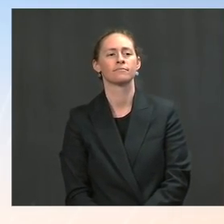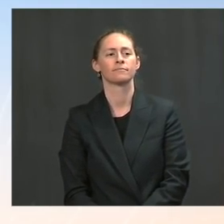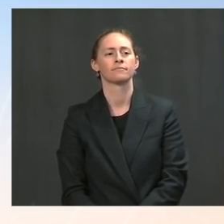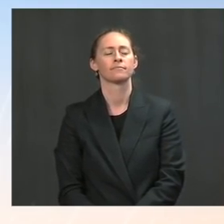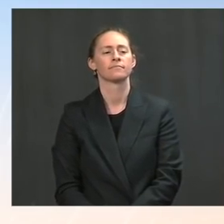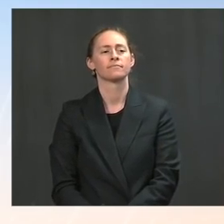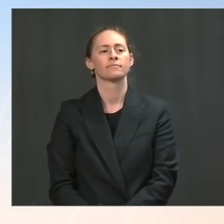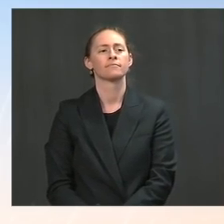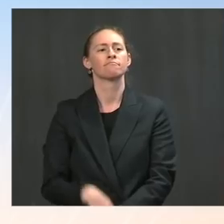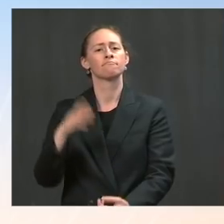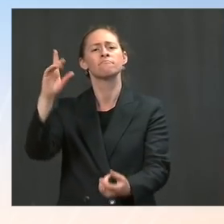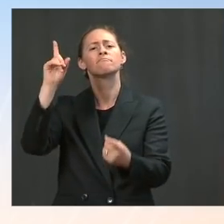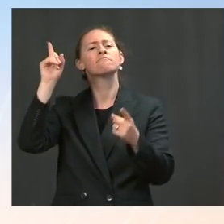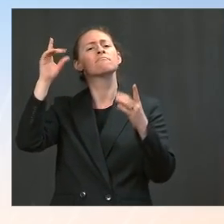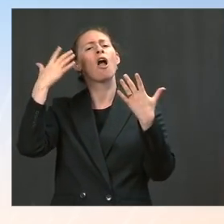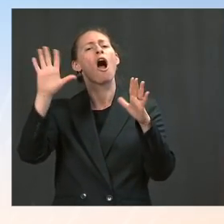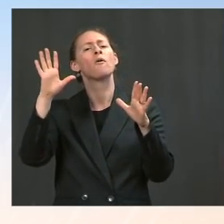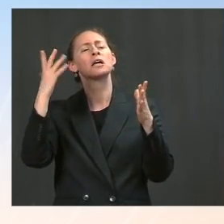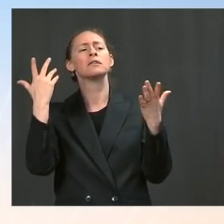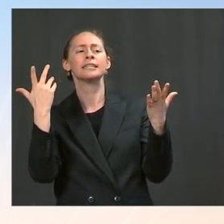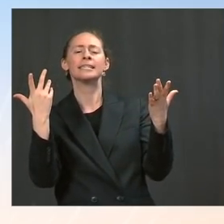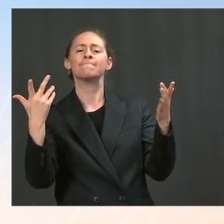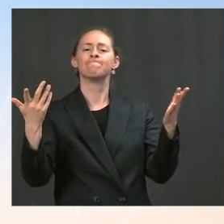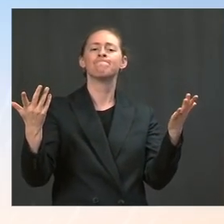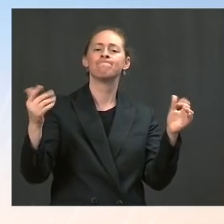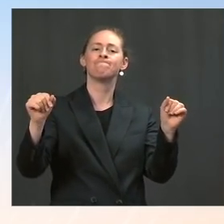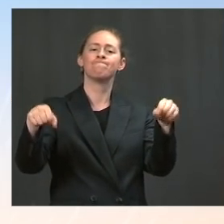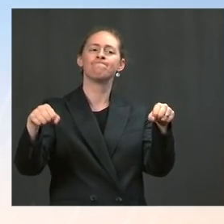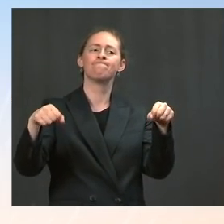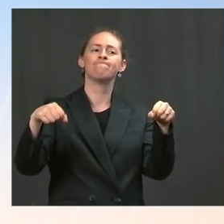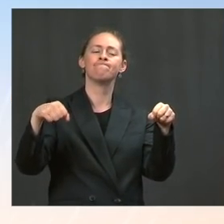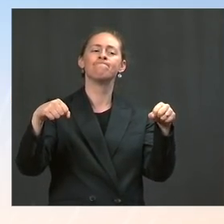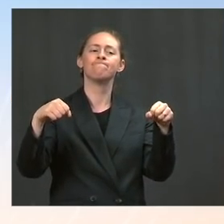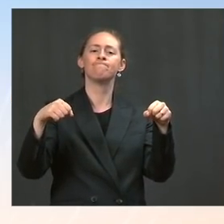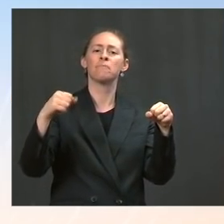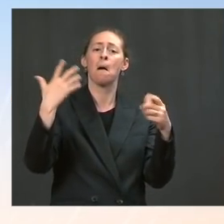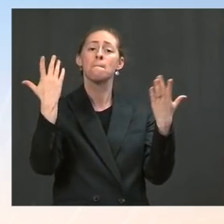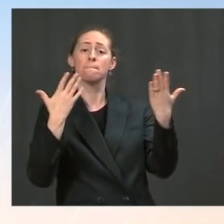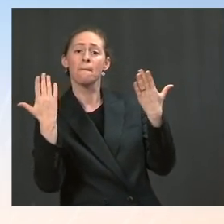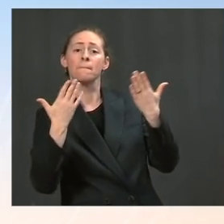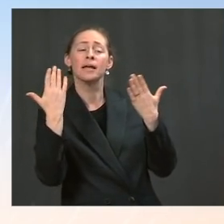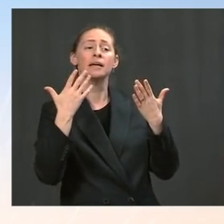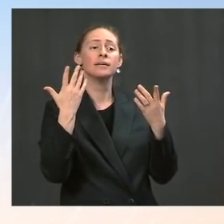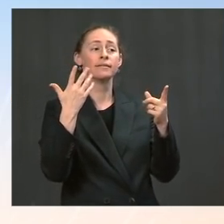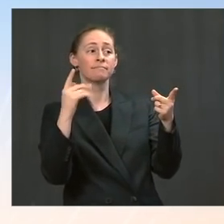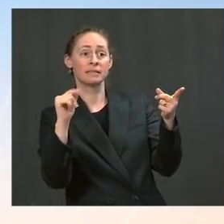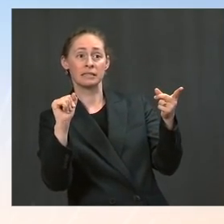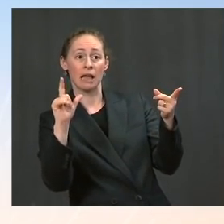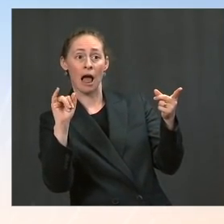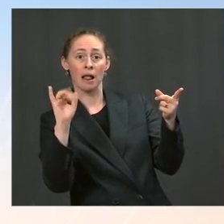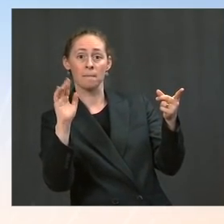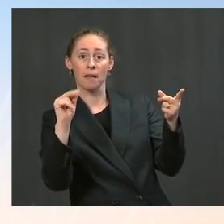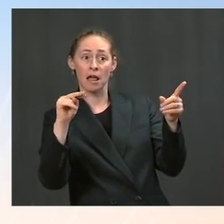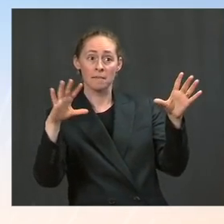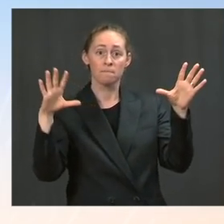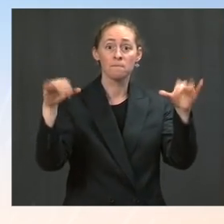And we have provided a range of -- a great deal of support, supplies, training. We're continuing to do that.